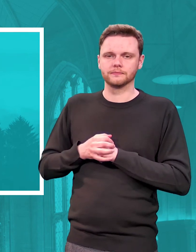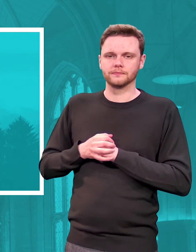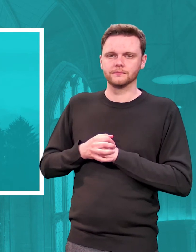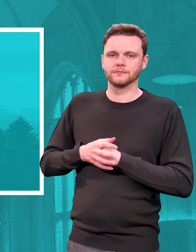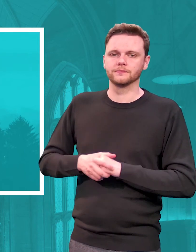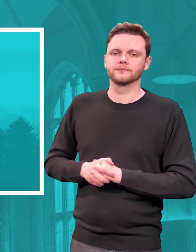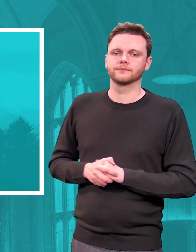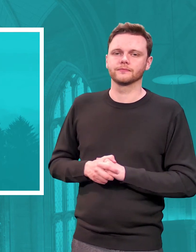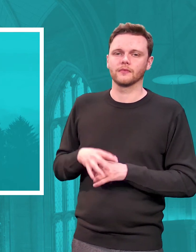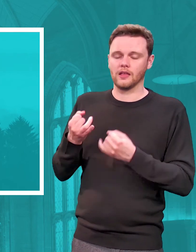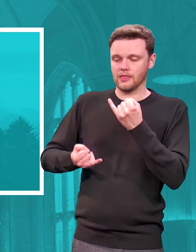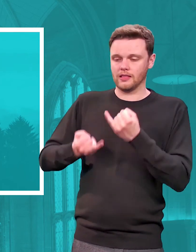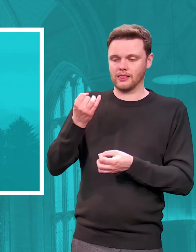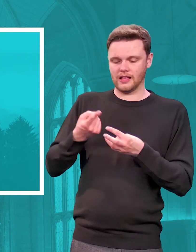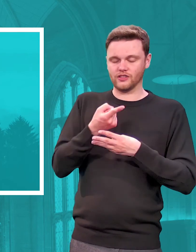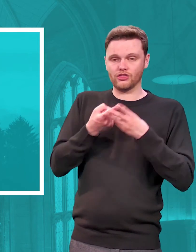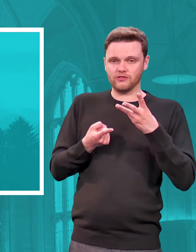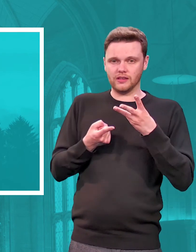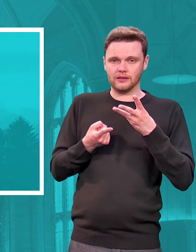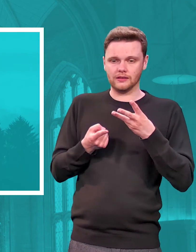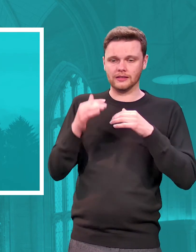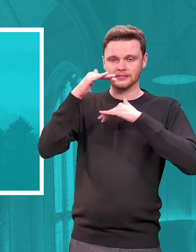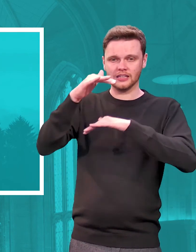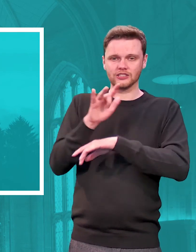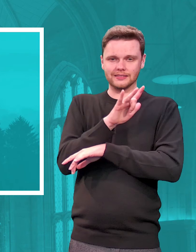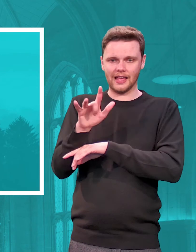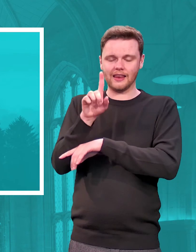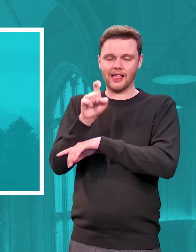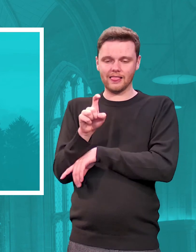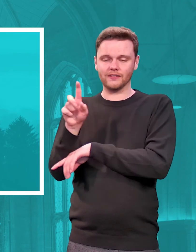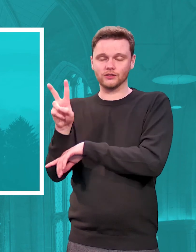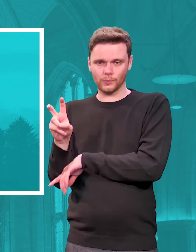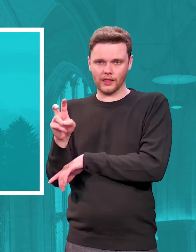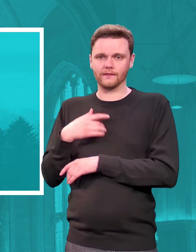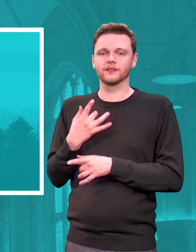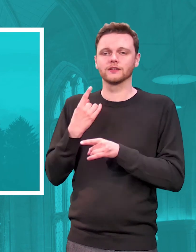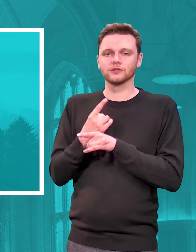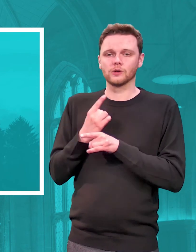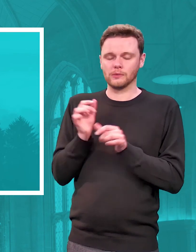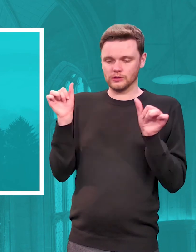The final three matters in sections ten, eleven and twelve cover a small amendment to timescales